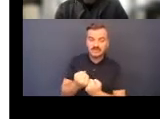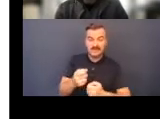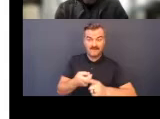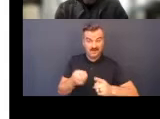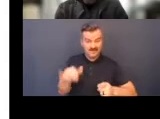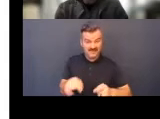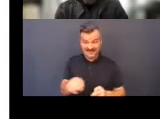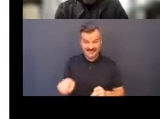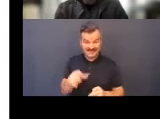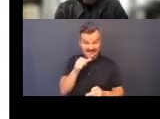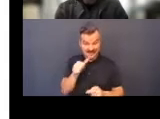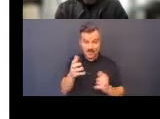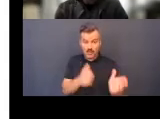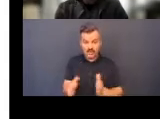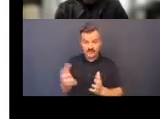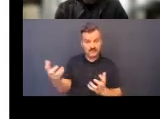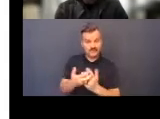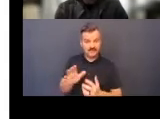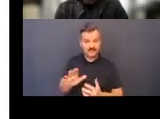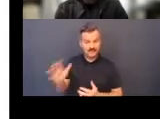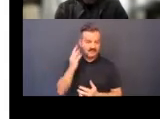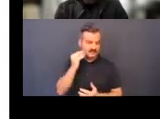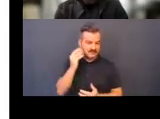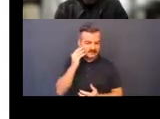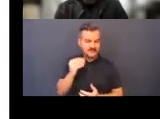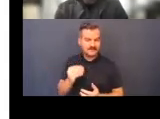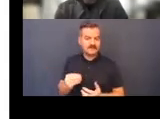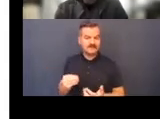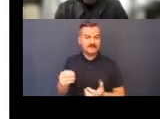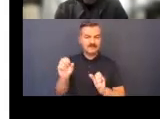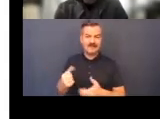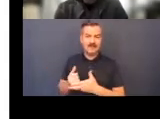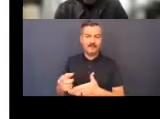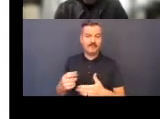15:44:19 structures not organized around their experiences in order to survive the disruptor